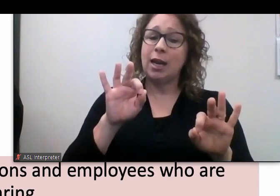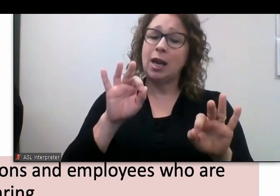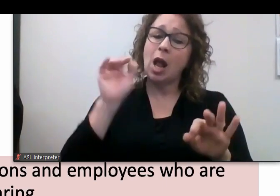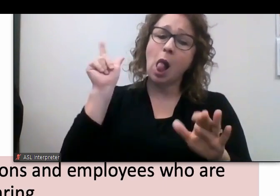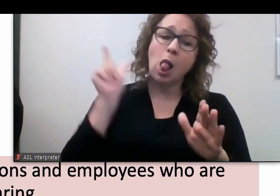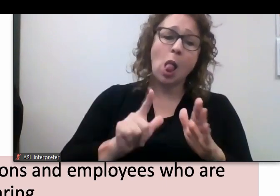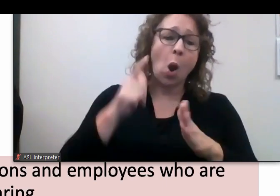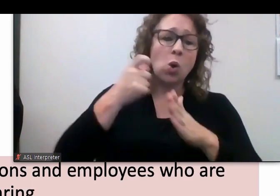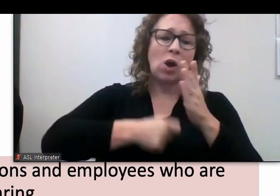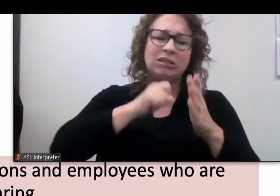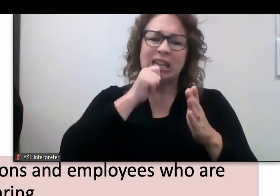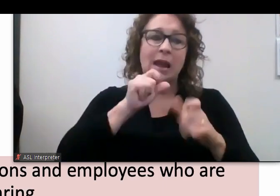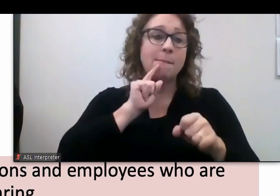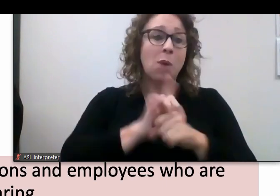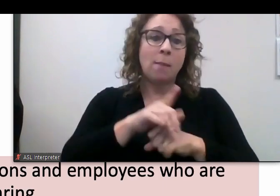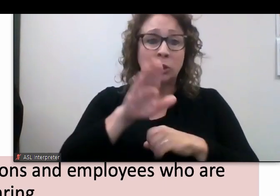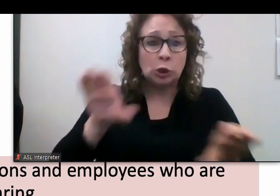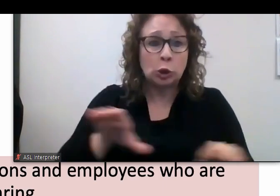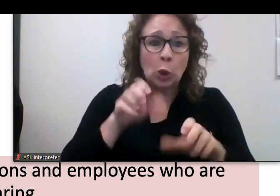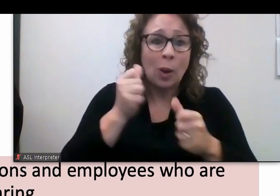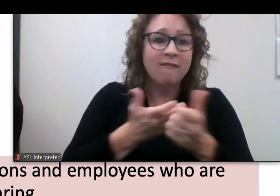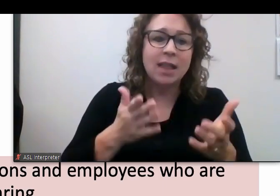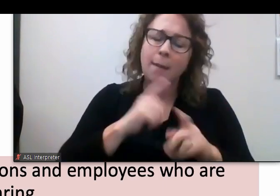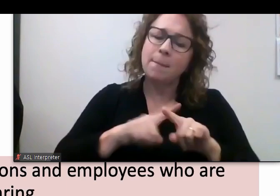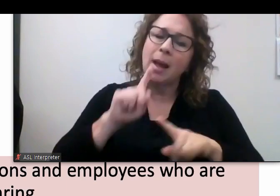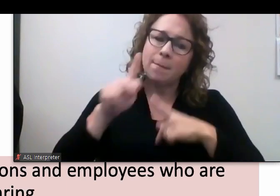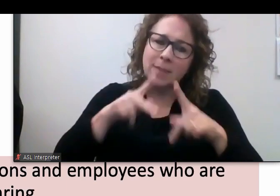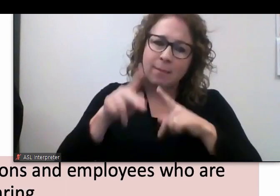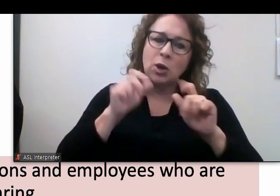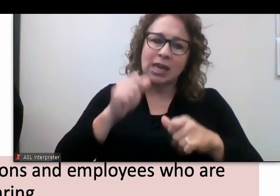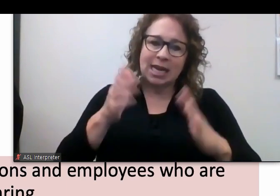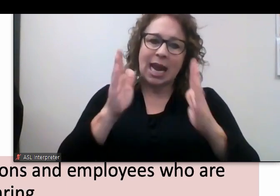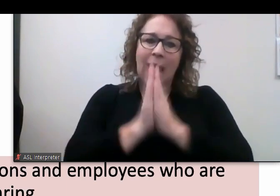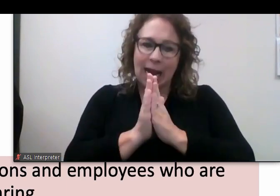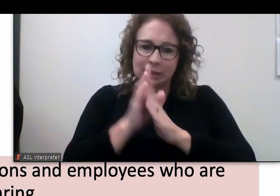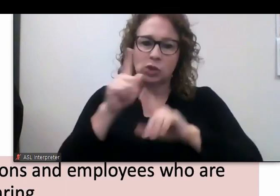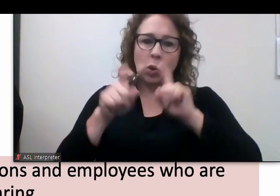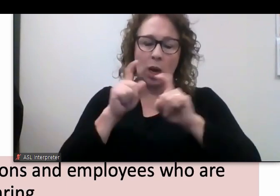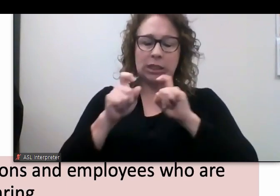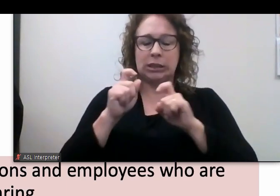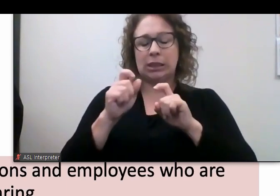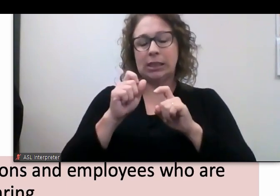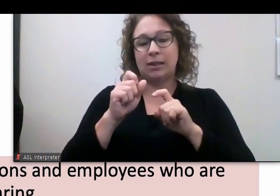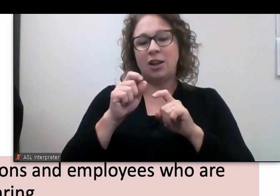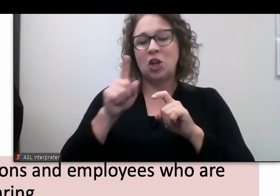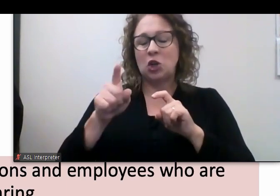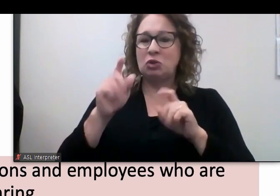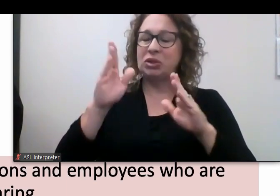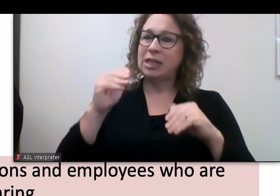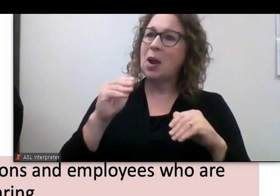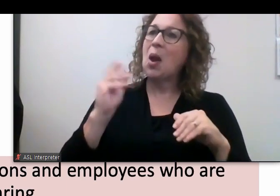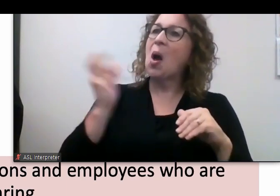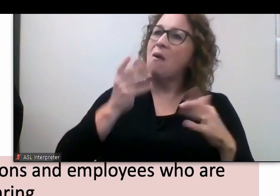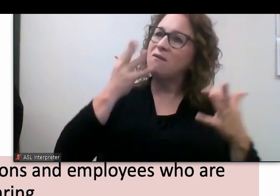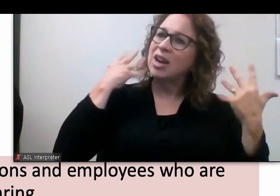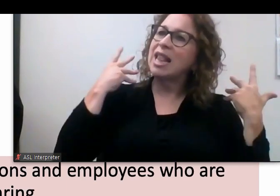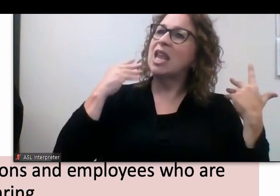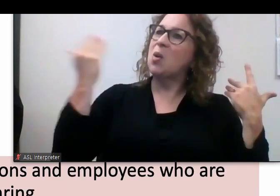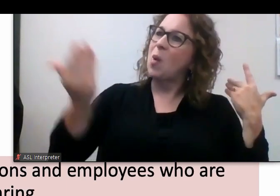you're going to do everything, but it engages people to ask questions and make you appear welcoming, which you should be!